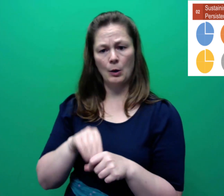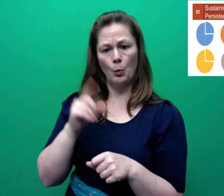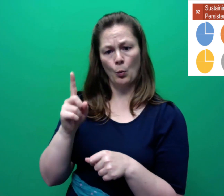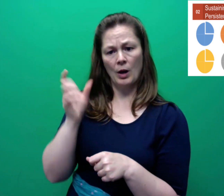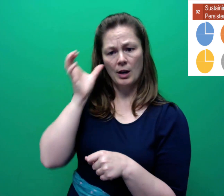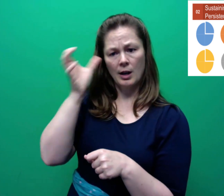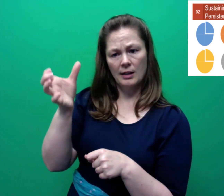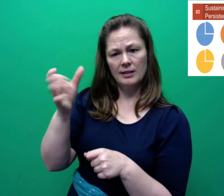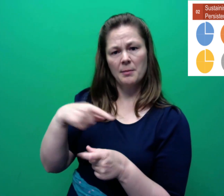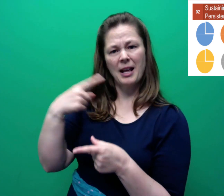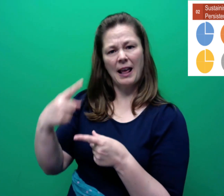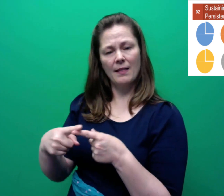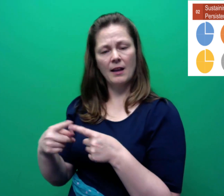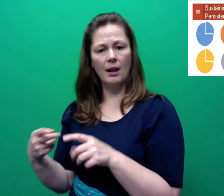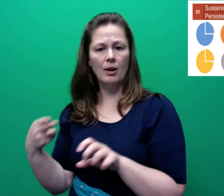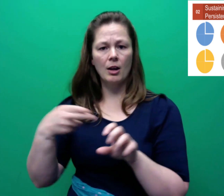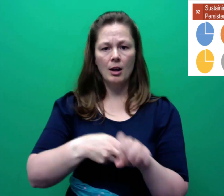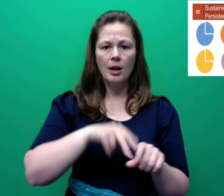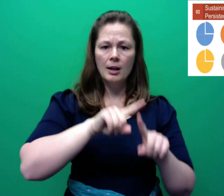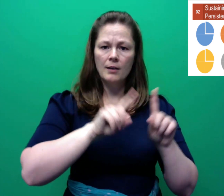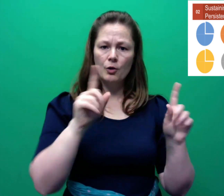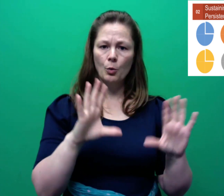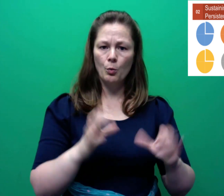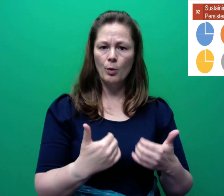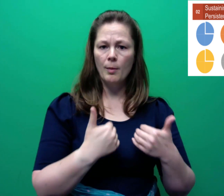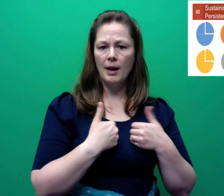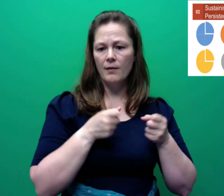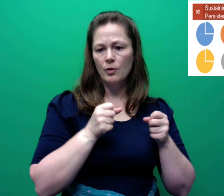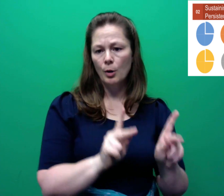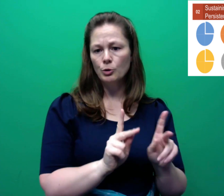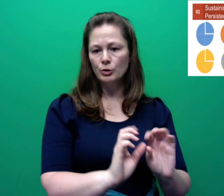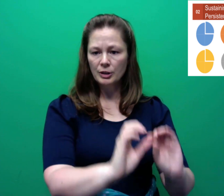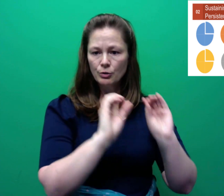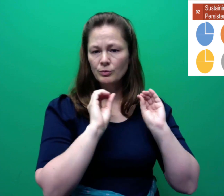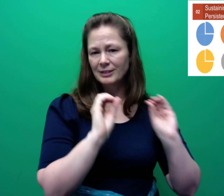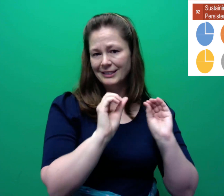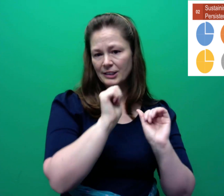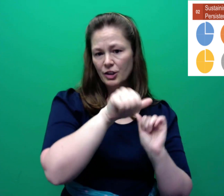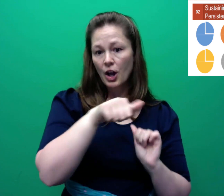an opportunity to teach others that concept.